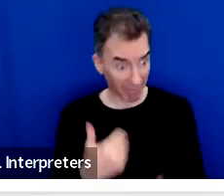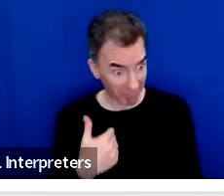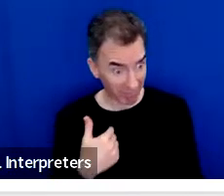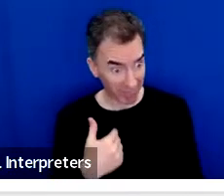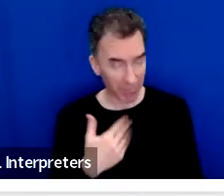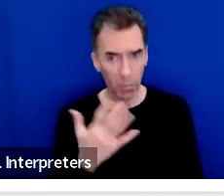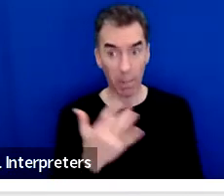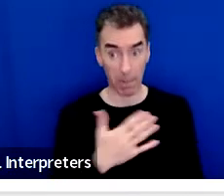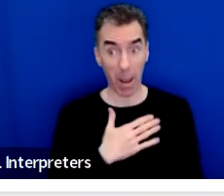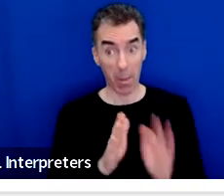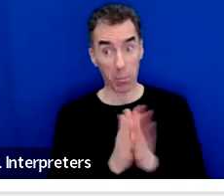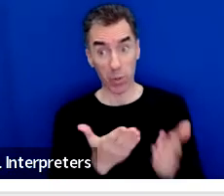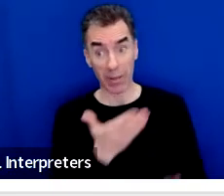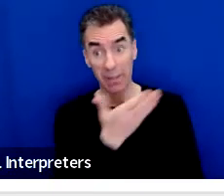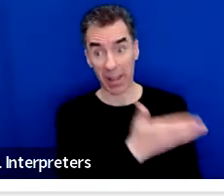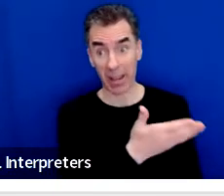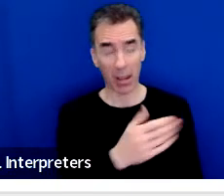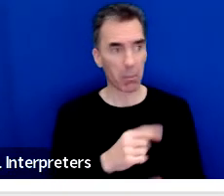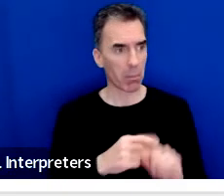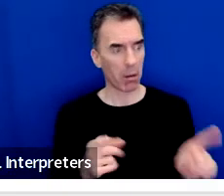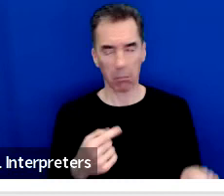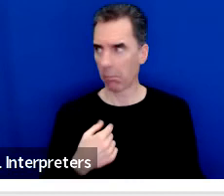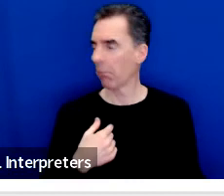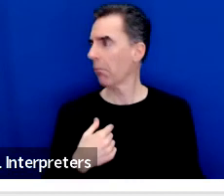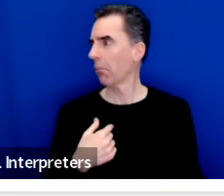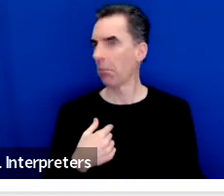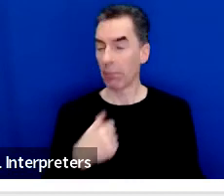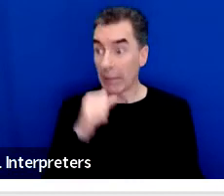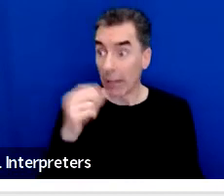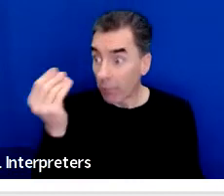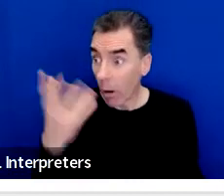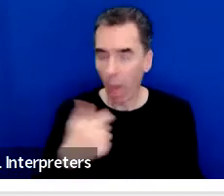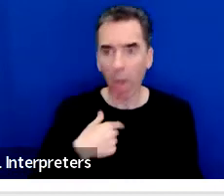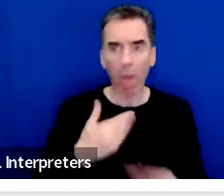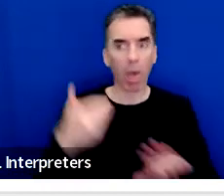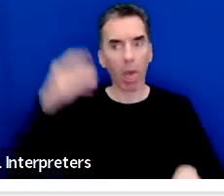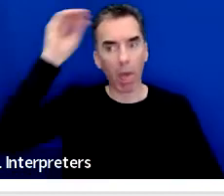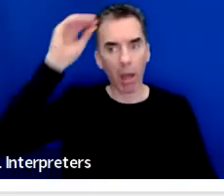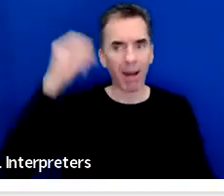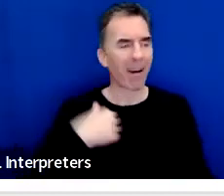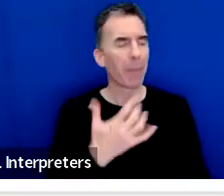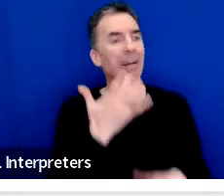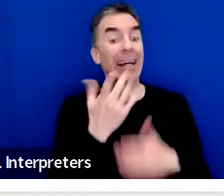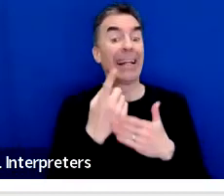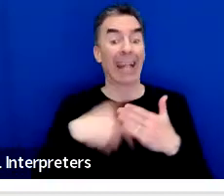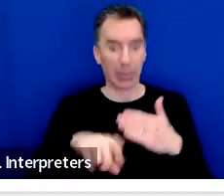I didn't hear about this till until yesterday. I would like to have this set up by next week and we could easily drive